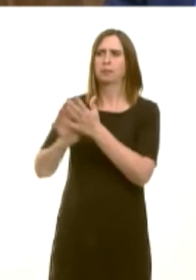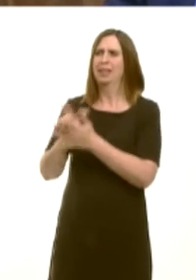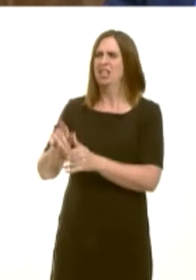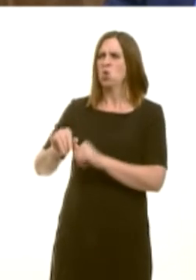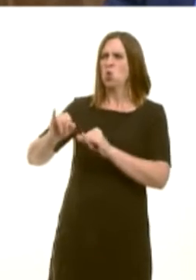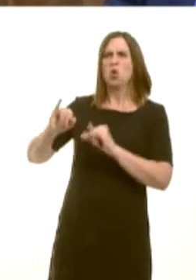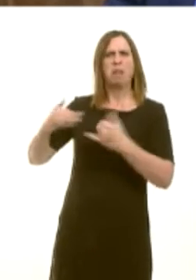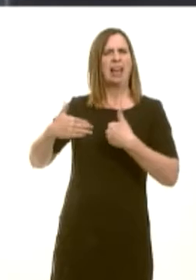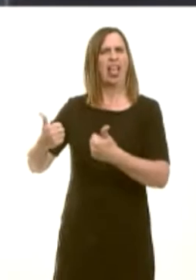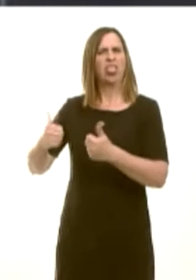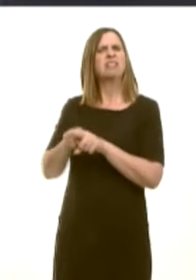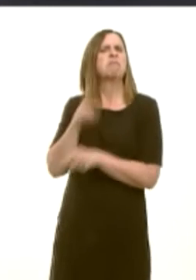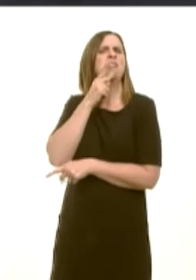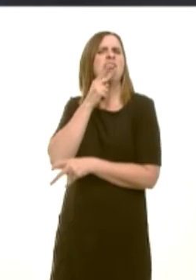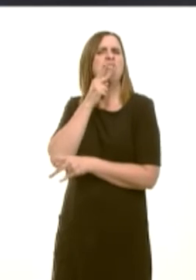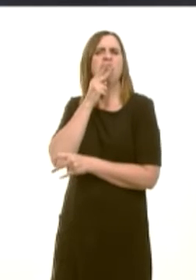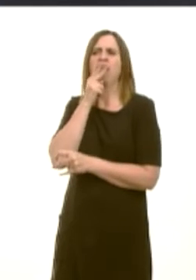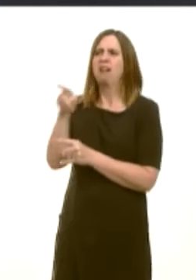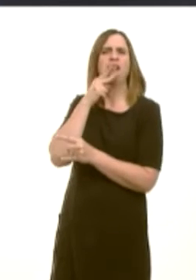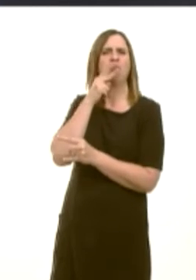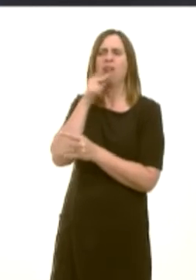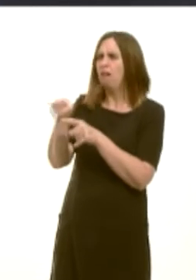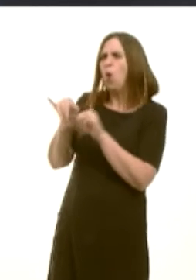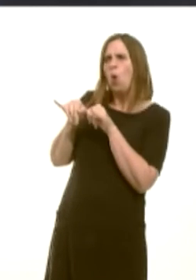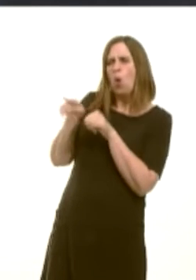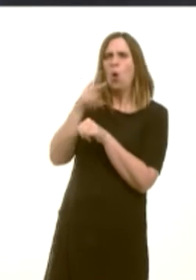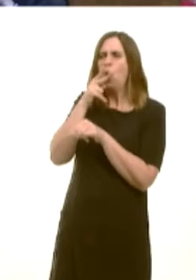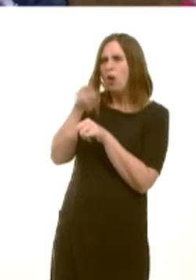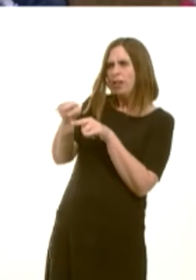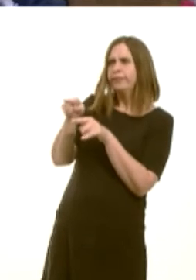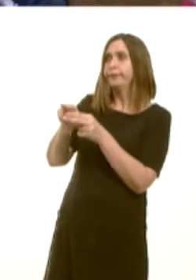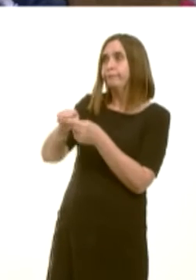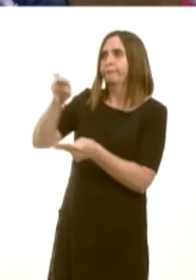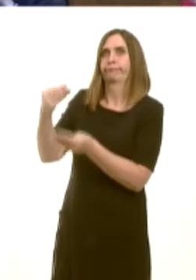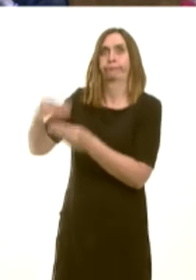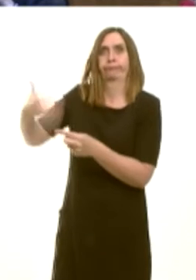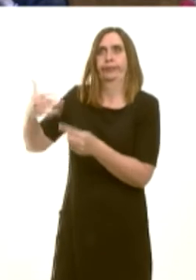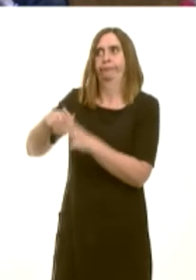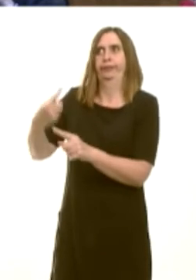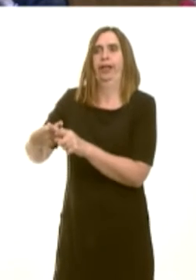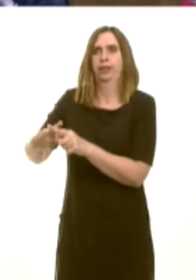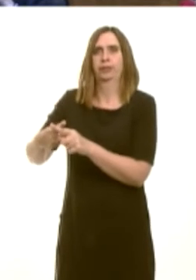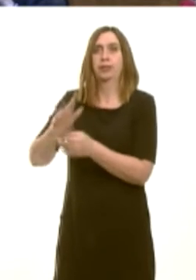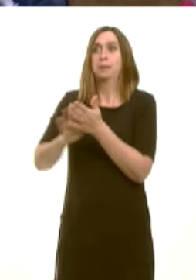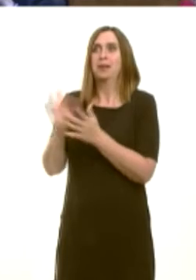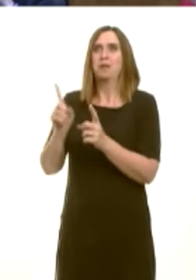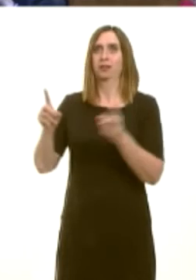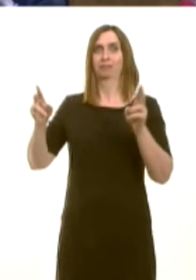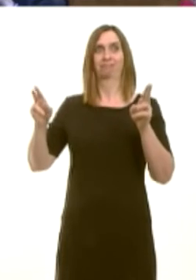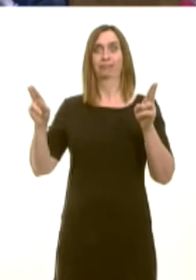productóand tobacco is one area where thatís happened over the yearsóthen the aim is to reduce the number of people consuming that product and, therefore, to reduce the tax